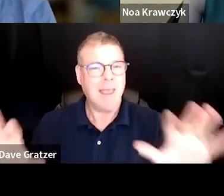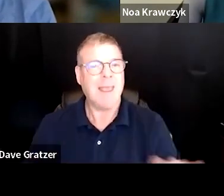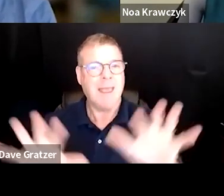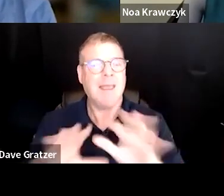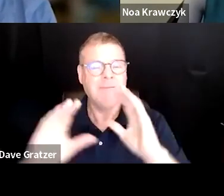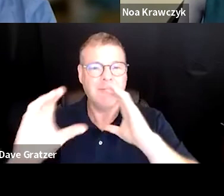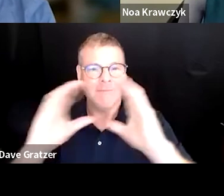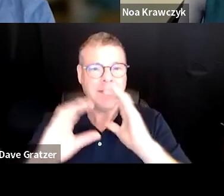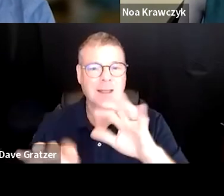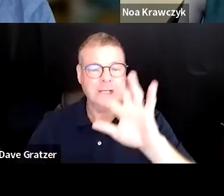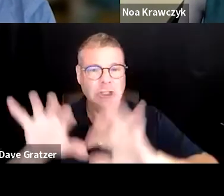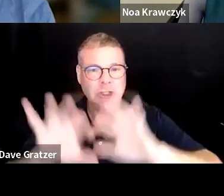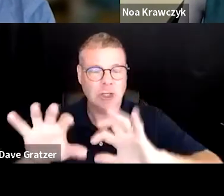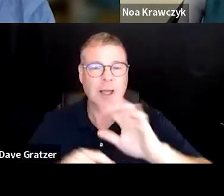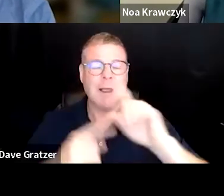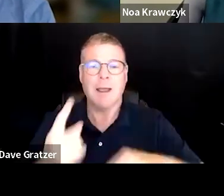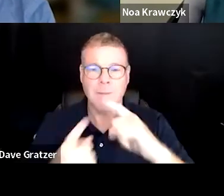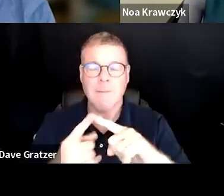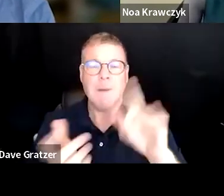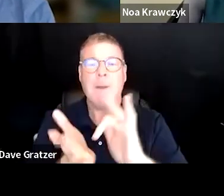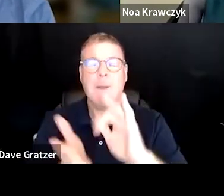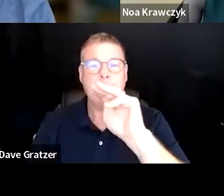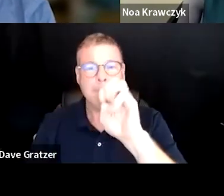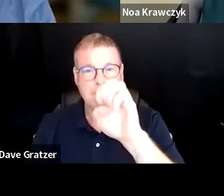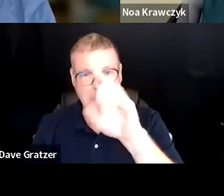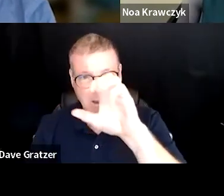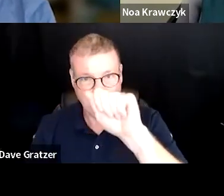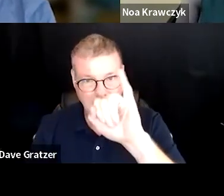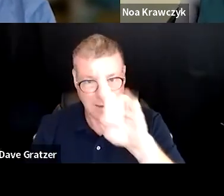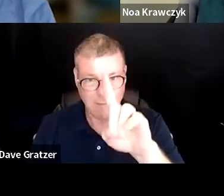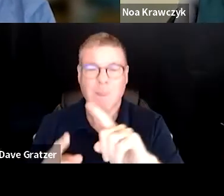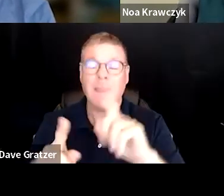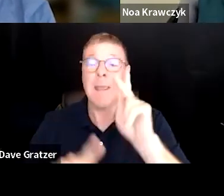going on in the chat here about Medicaid, how folks in different areas,